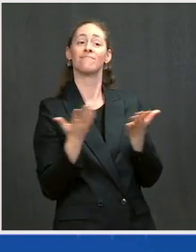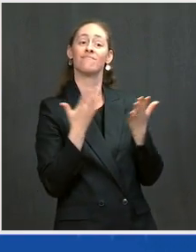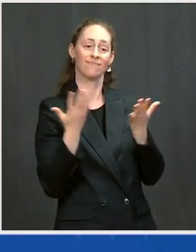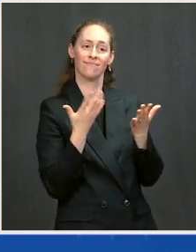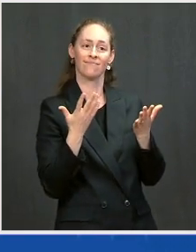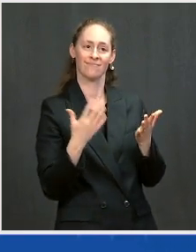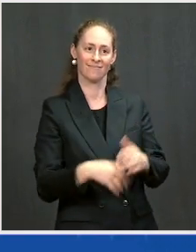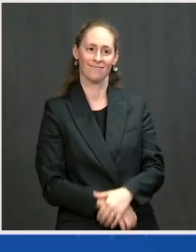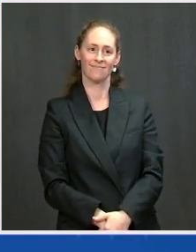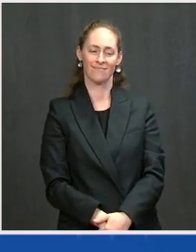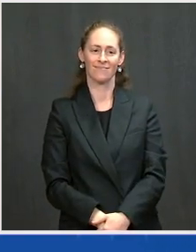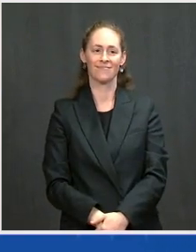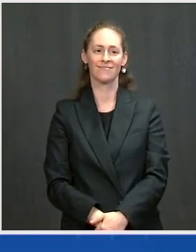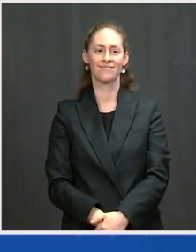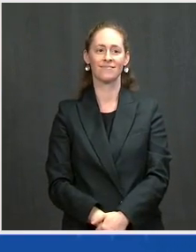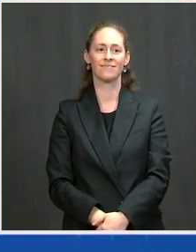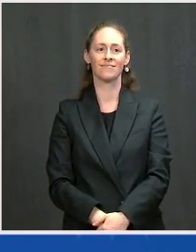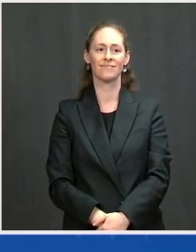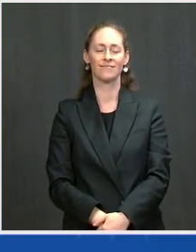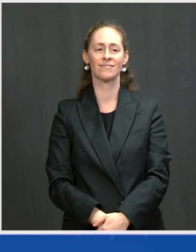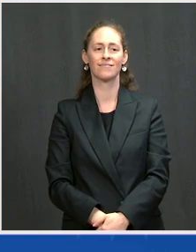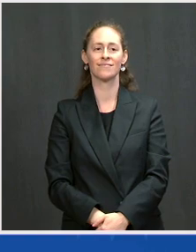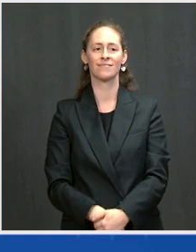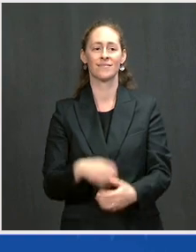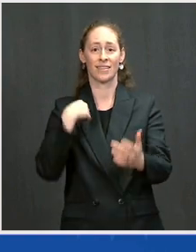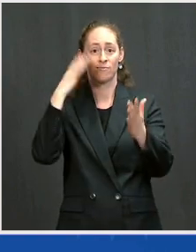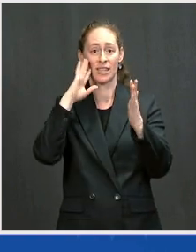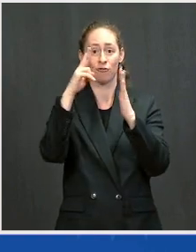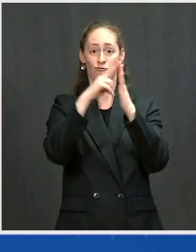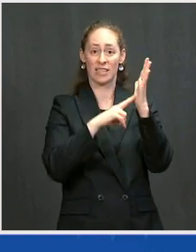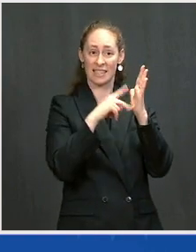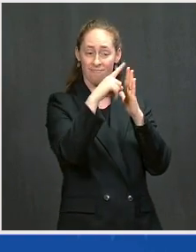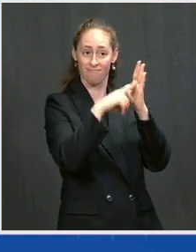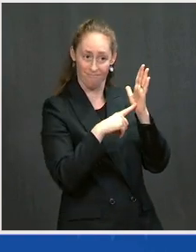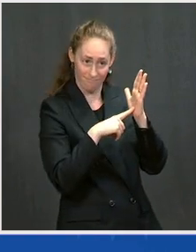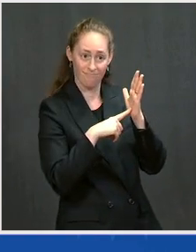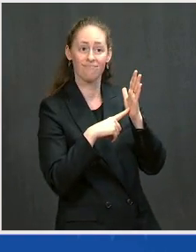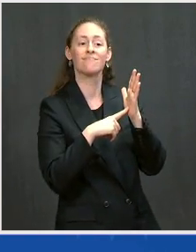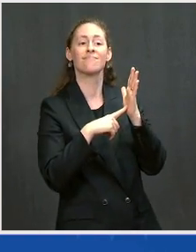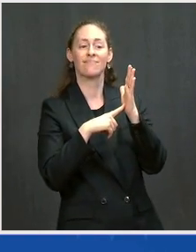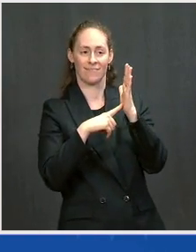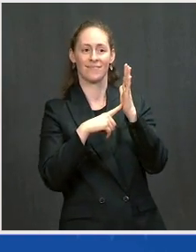and to award Colonel Puckett Jr., Ralph Puckett Jr. with the Medal of Honor.